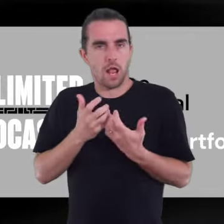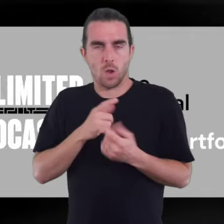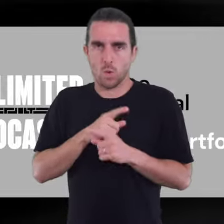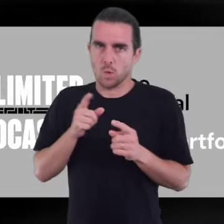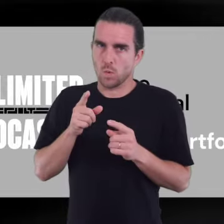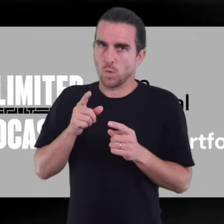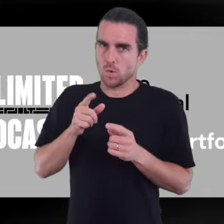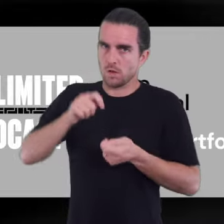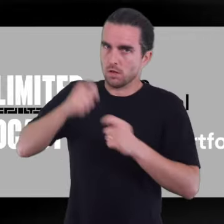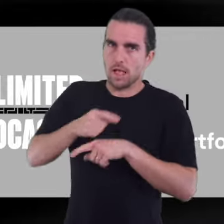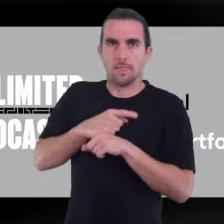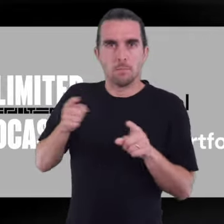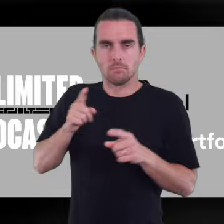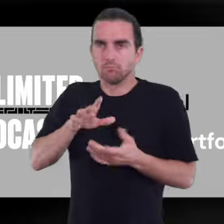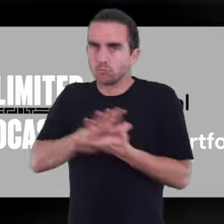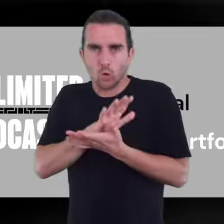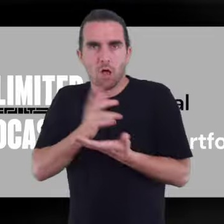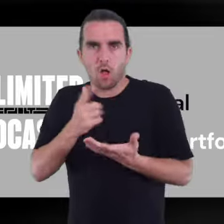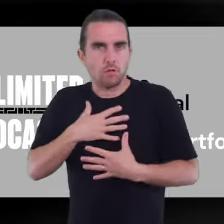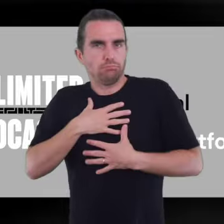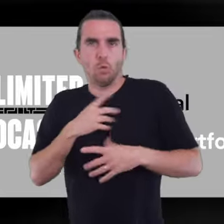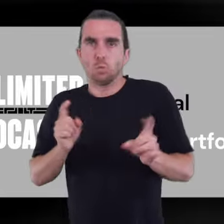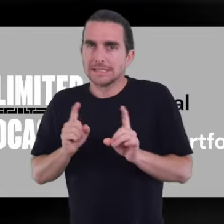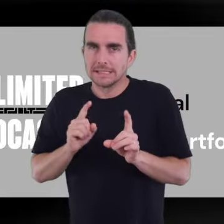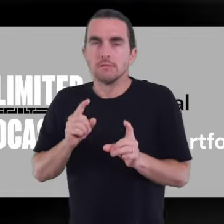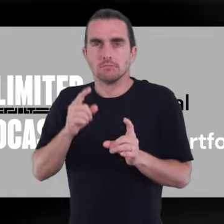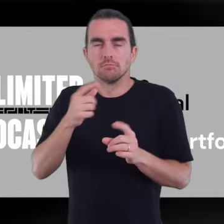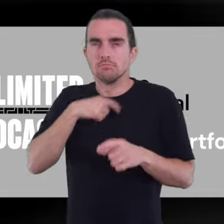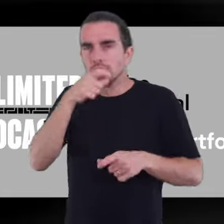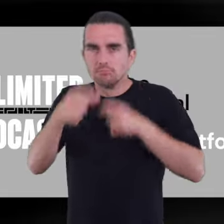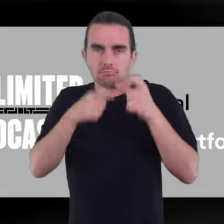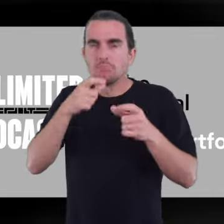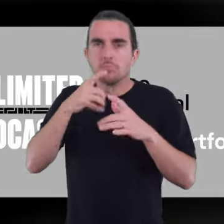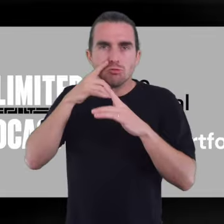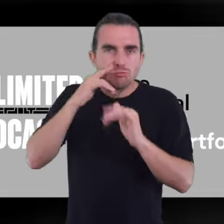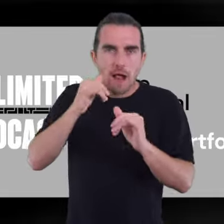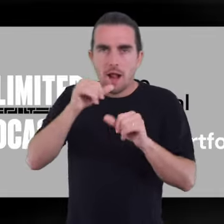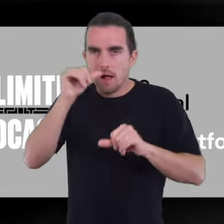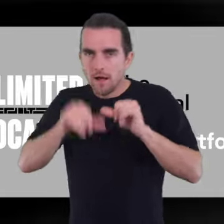or how it affects them, what joy, how it hinders them, and put those words into the trails that they leave.